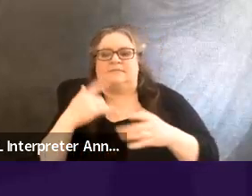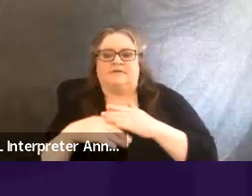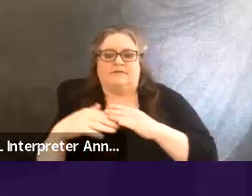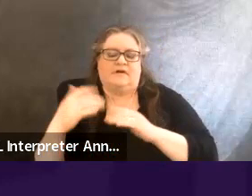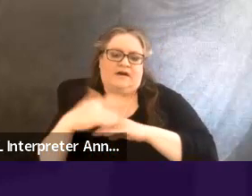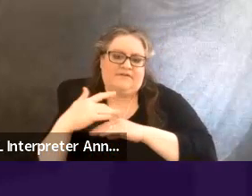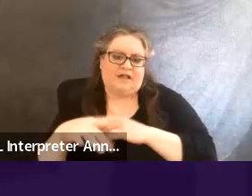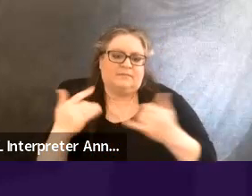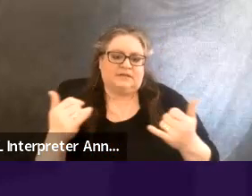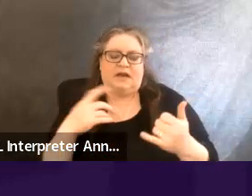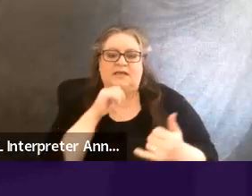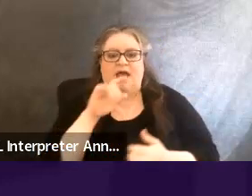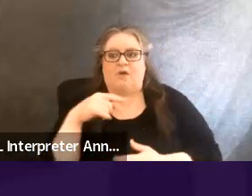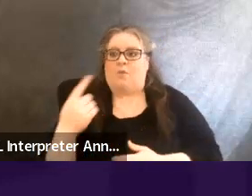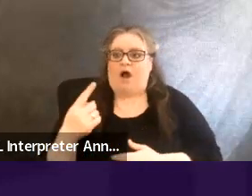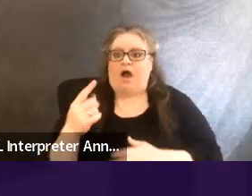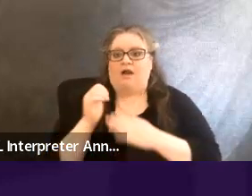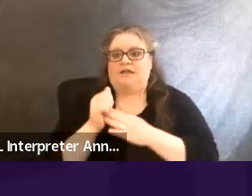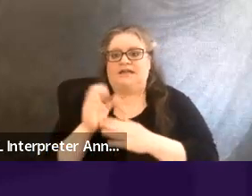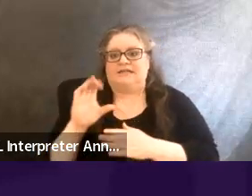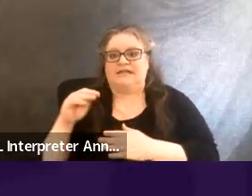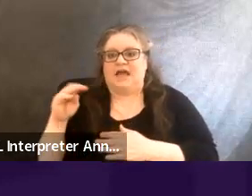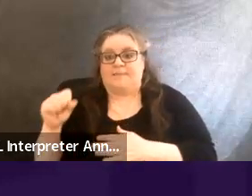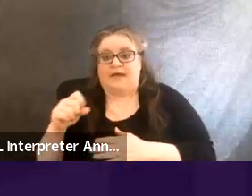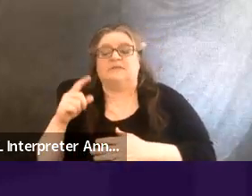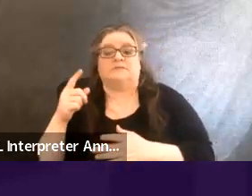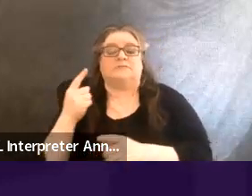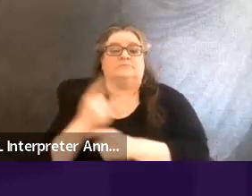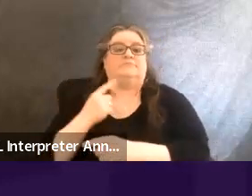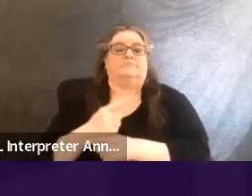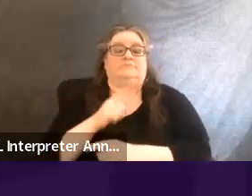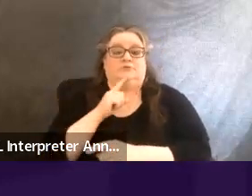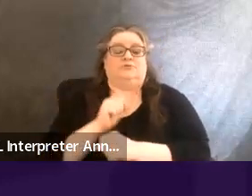So it's not just one of the leading CMSs, it is literally the dominant one.